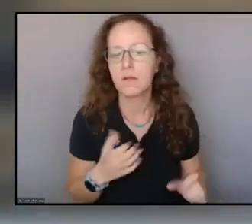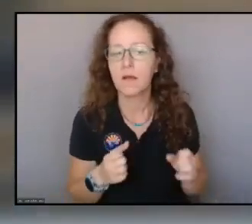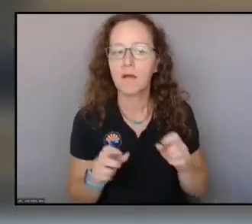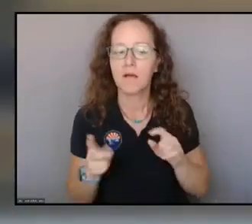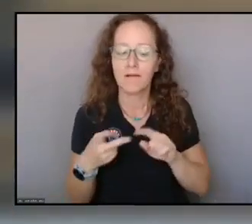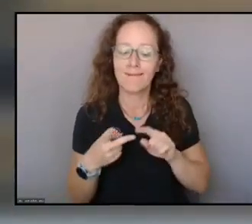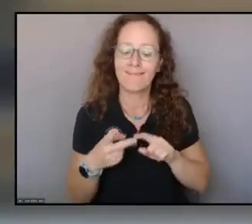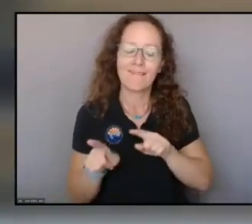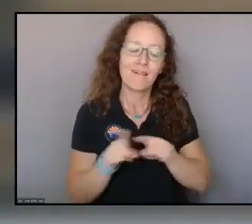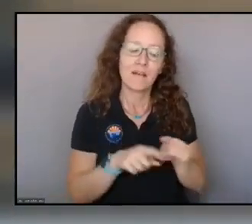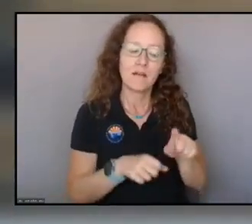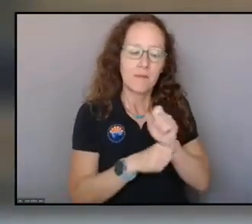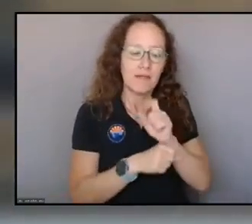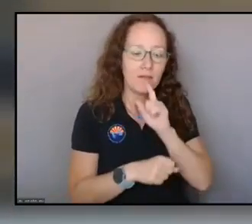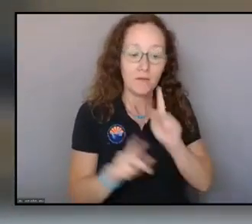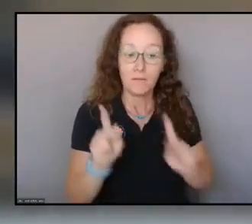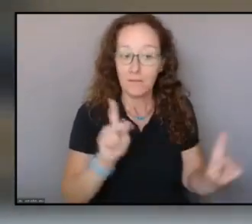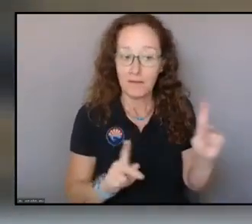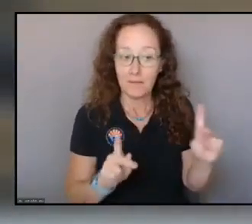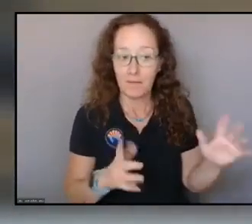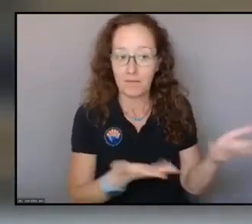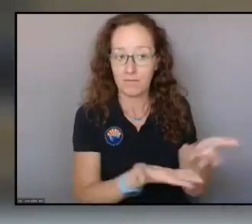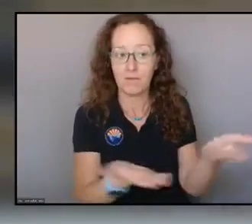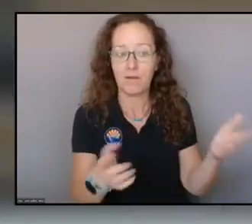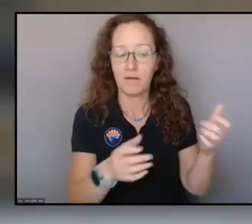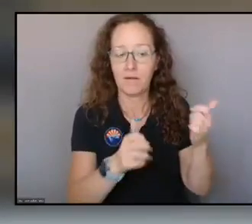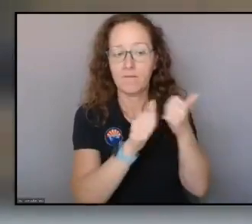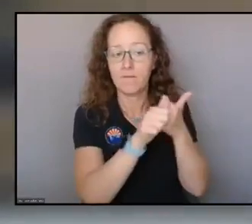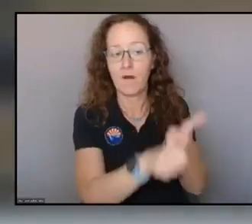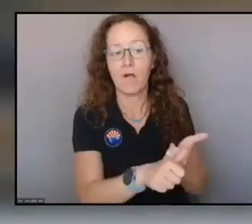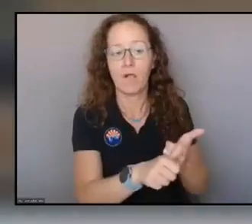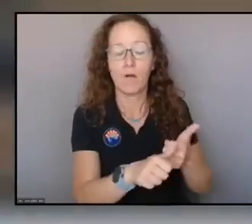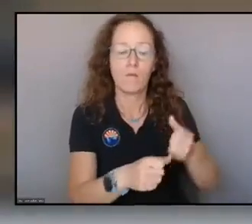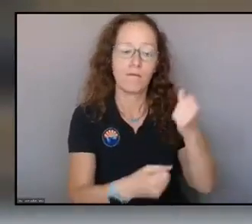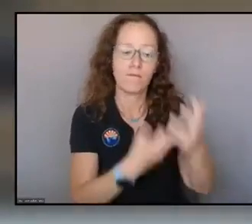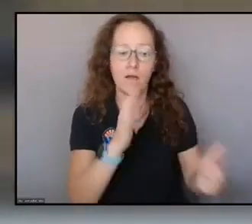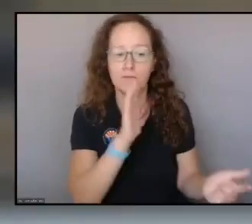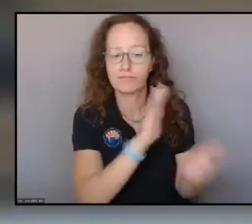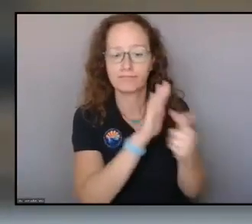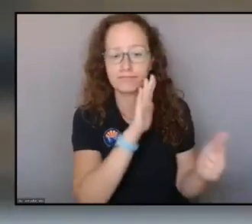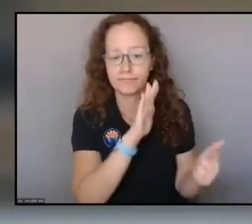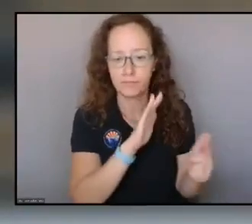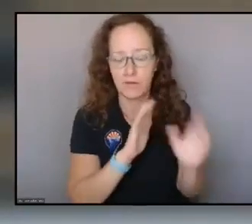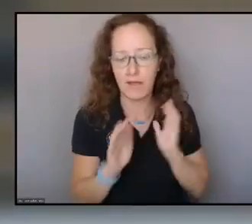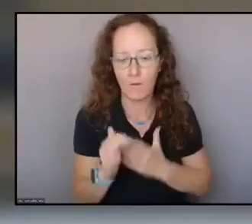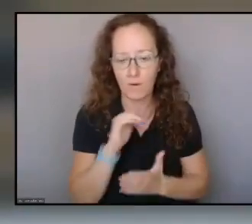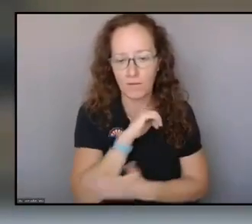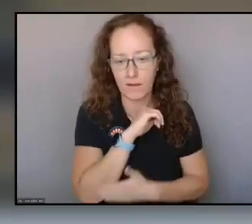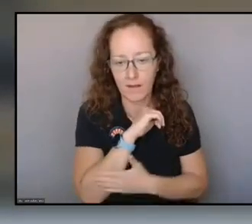THE FIRE BAN THAT IS IN COLFAX COUNTY AS WELL AS STATE